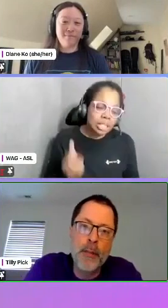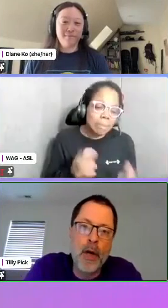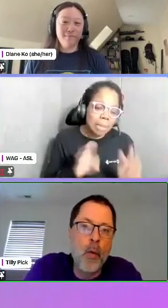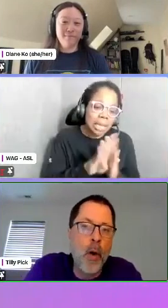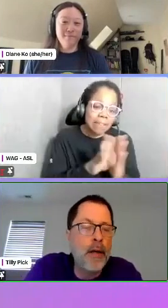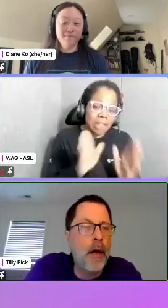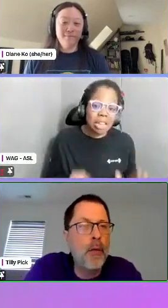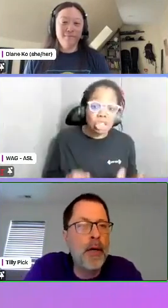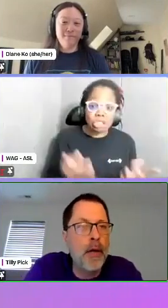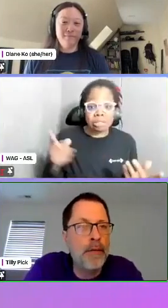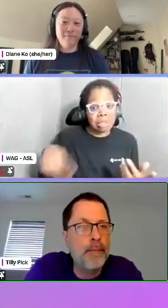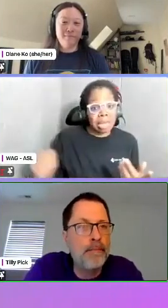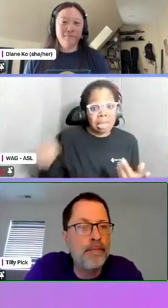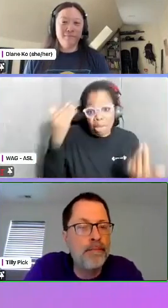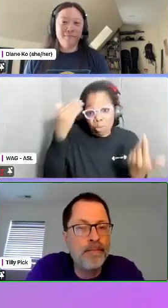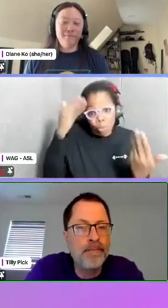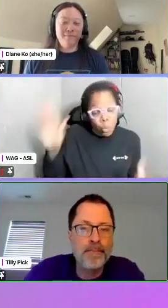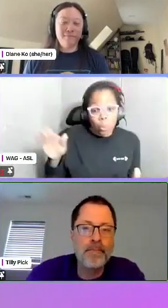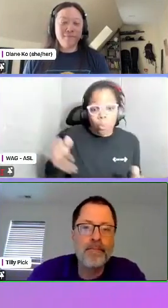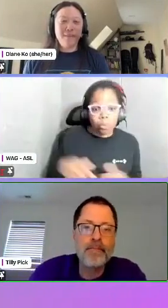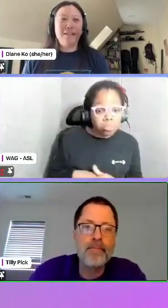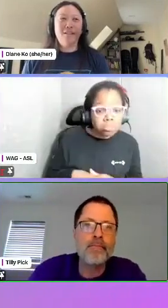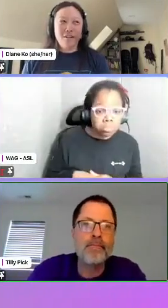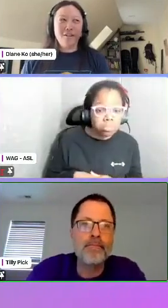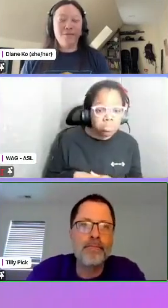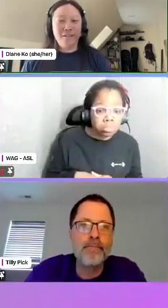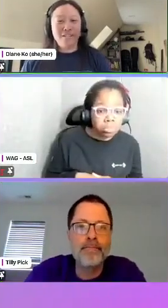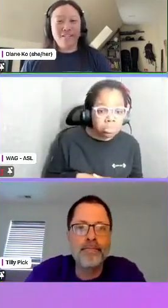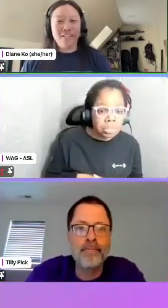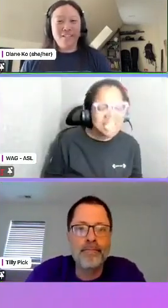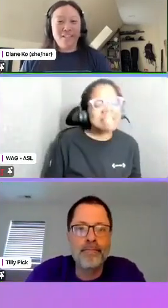click event on the button with user click. Using the bike